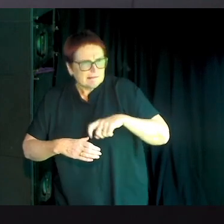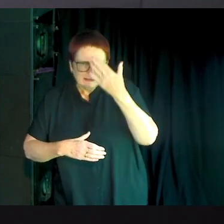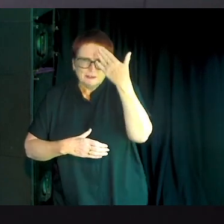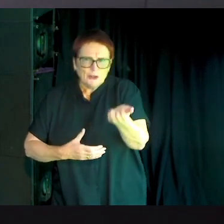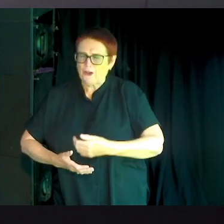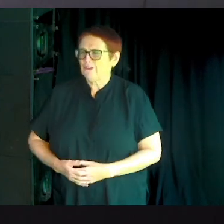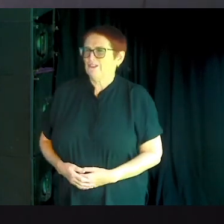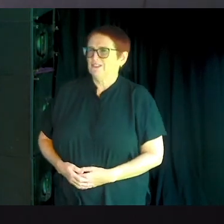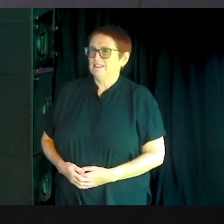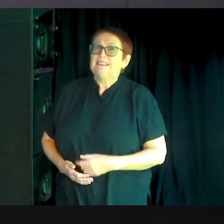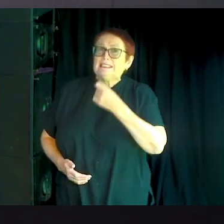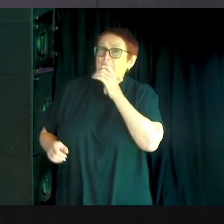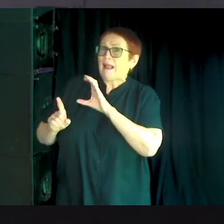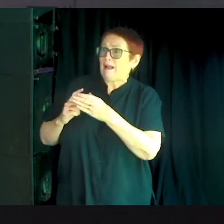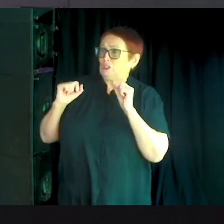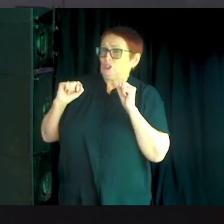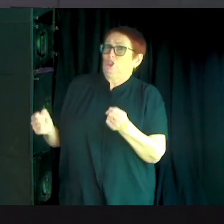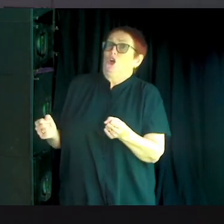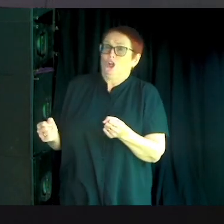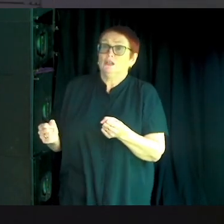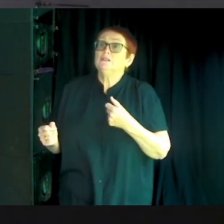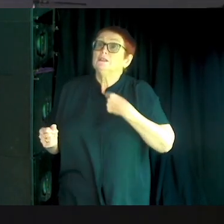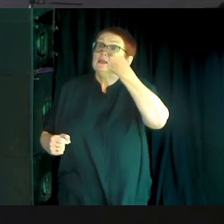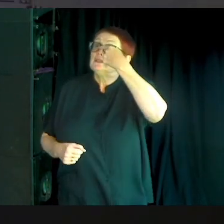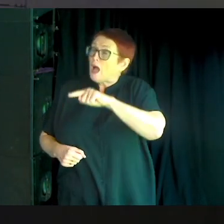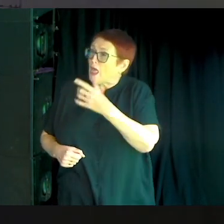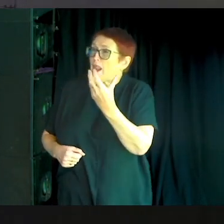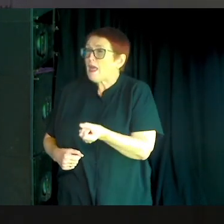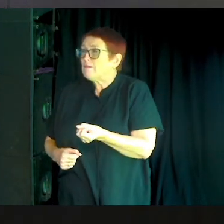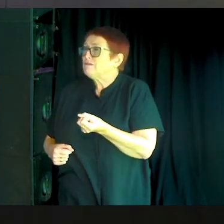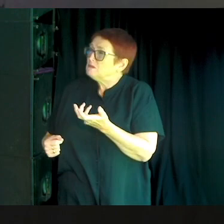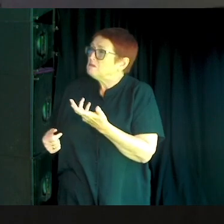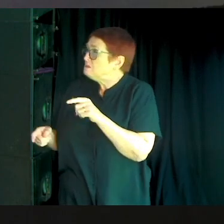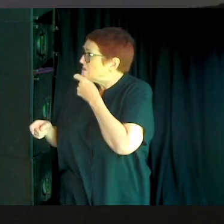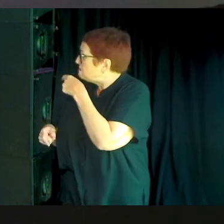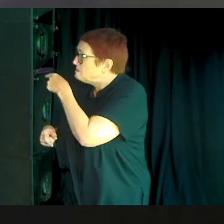short it's a culture shock because in thailand we have like kind of this little thing and you